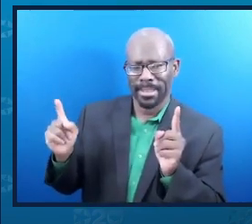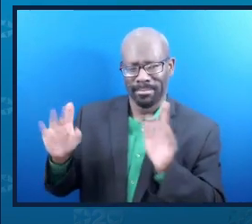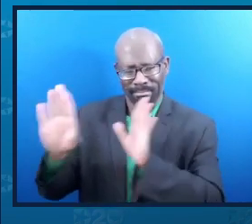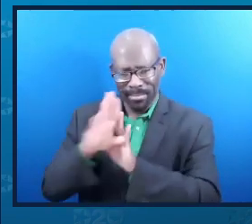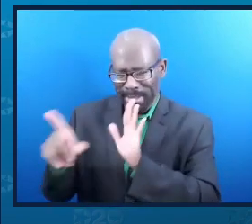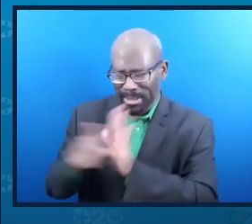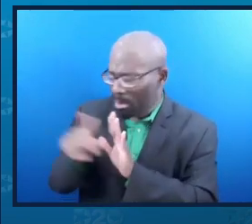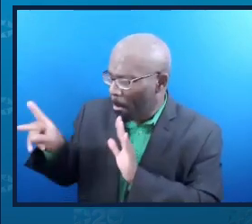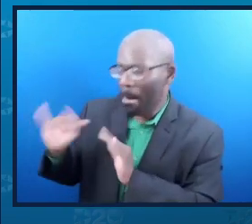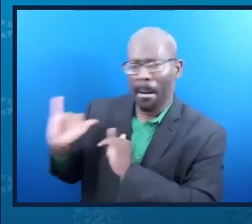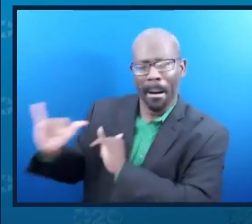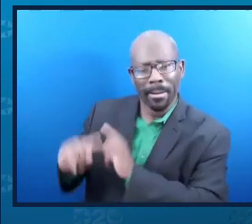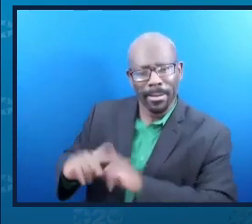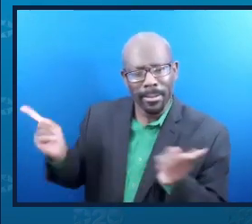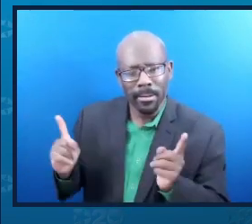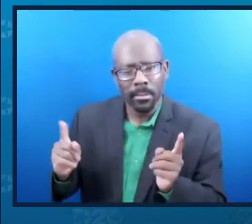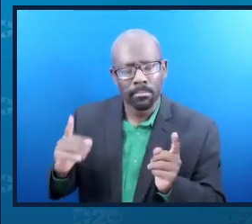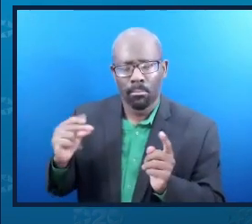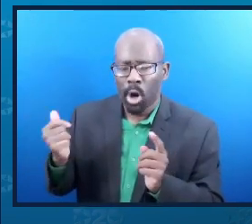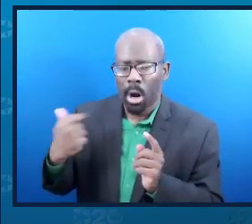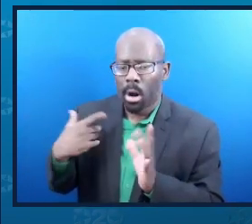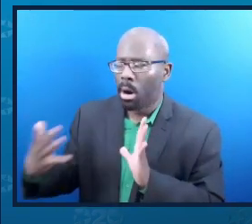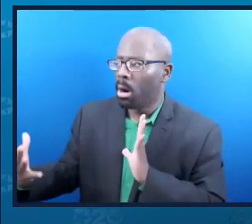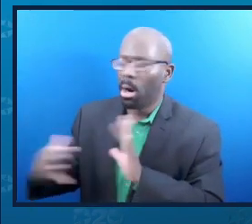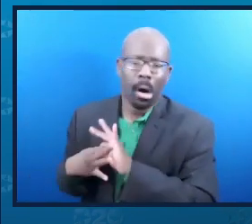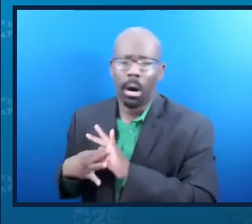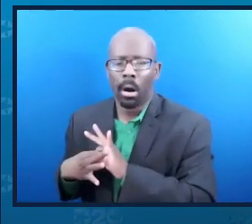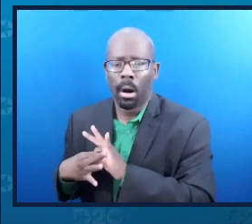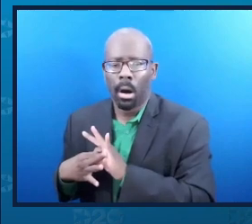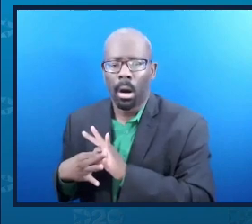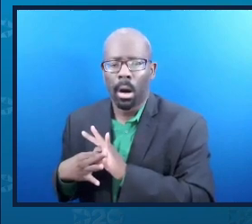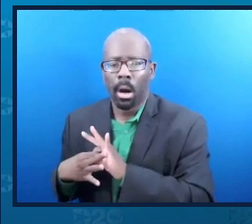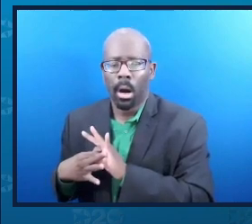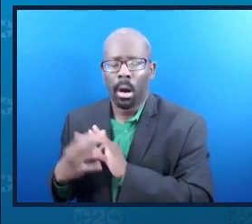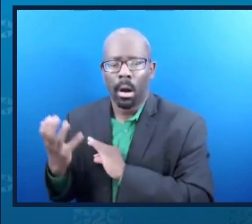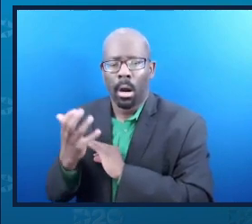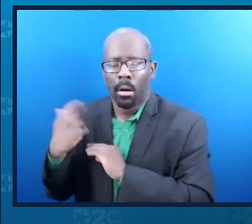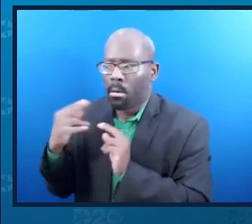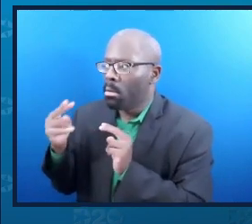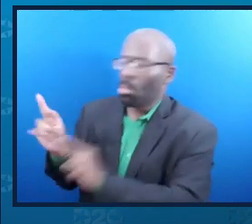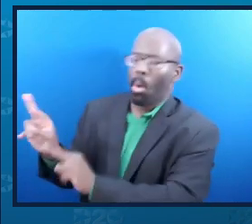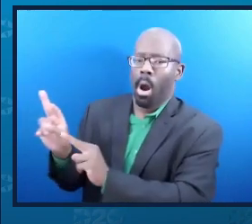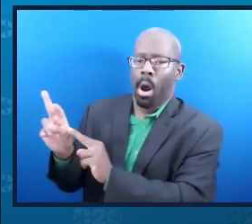ADMIRE ABOUT JOE BIDEN IS HIS